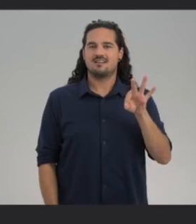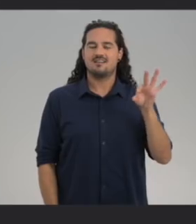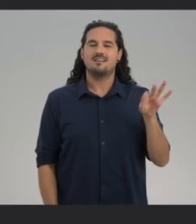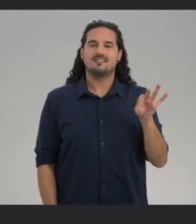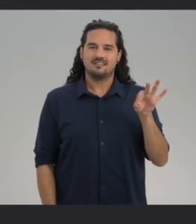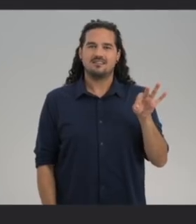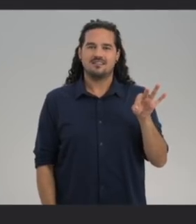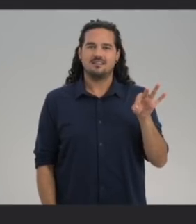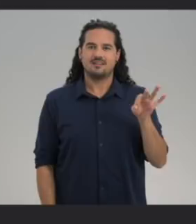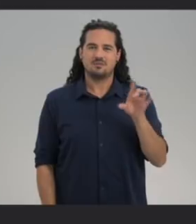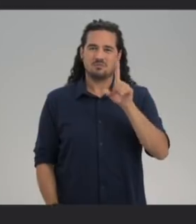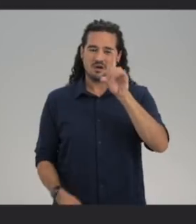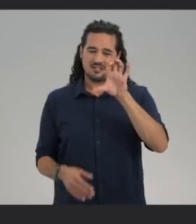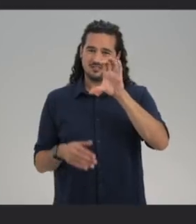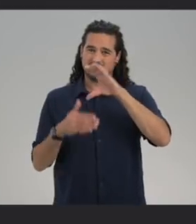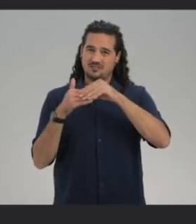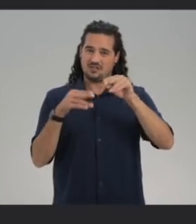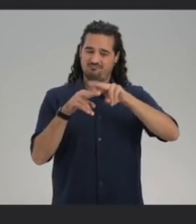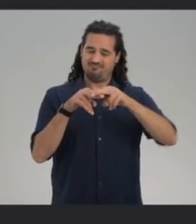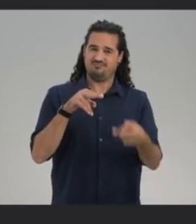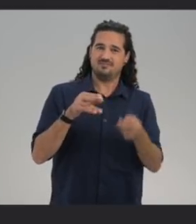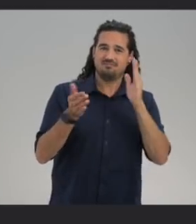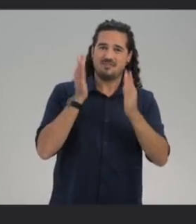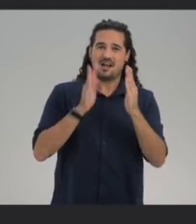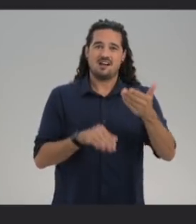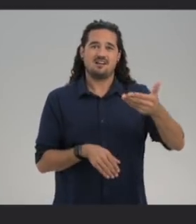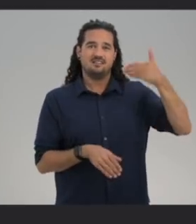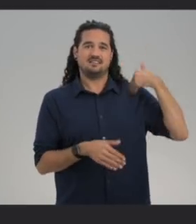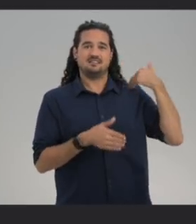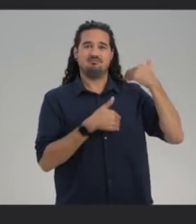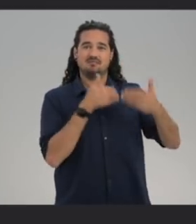That's $100 lower than the previous generation.